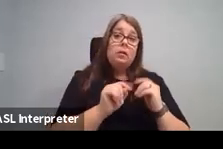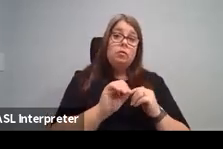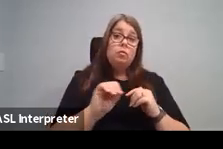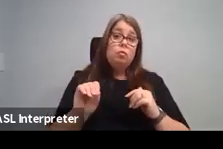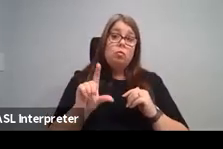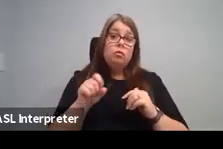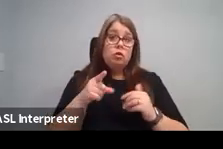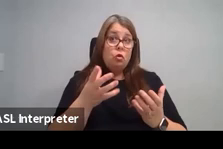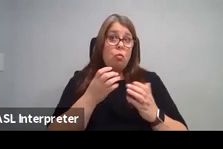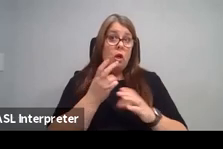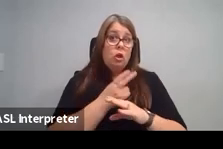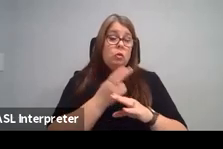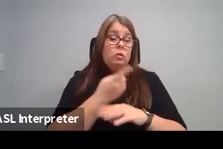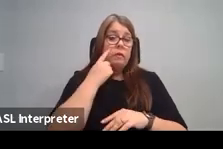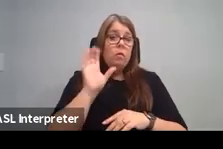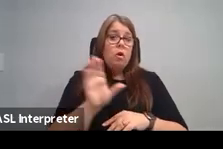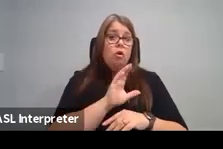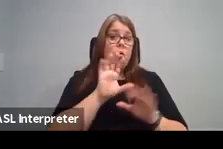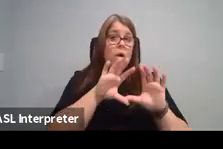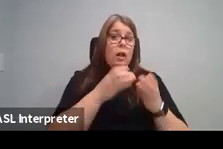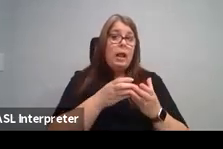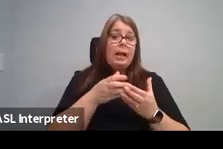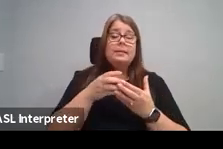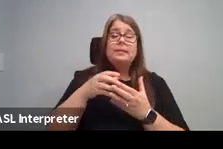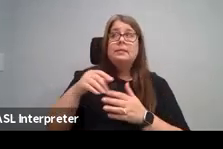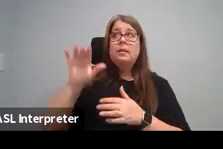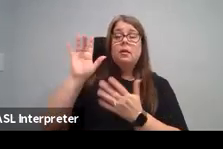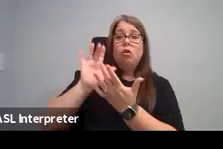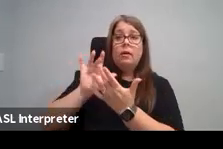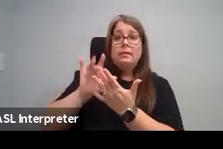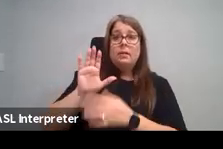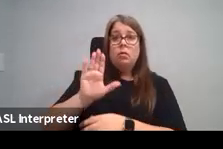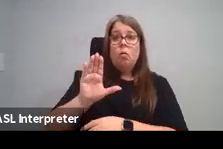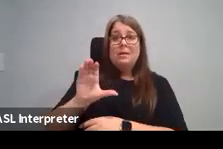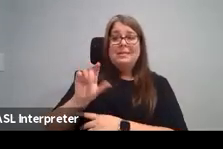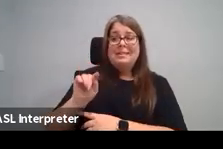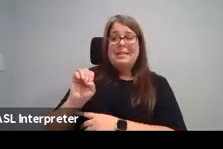Jewyl Alderson Clarke, SDCOE: You know, talk to your team director around what funds might be able to use to buy few licenses.